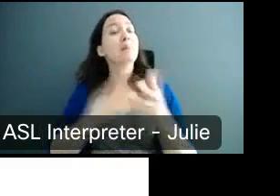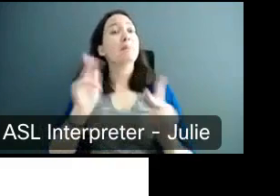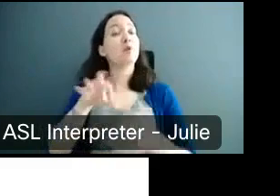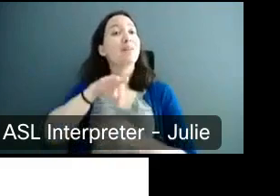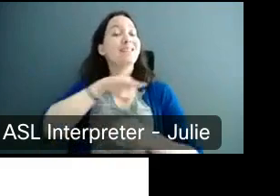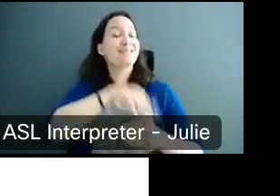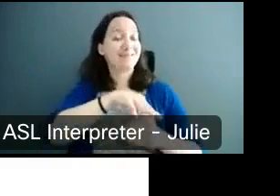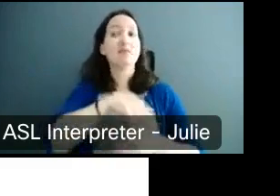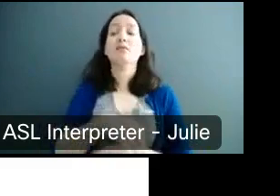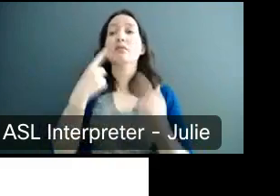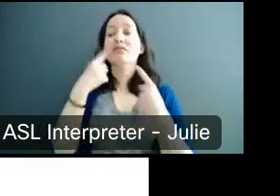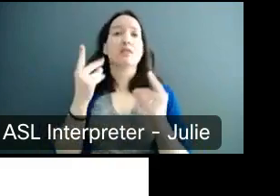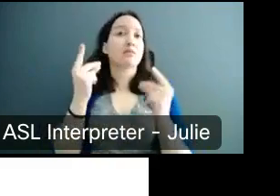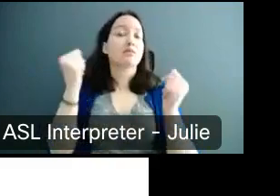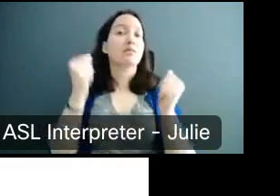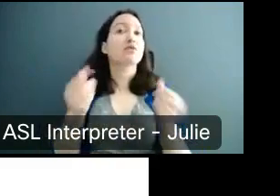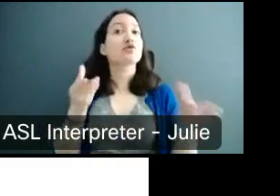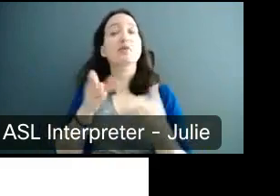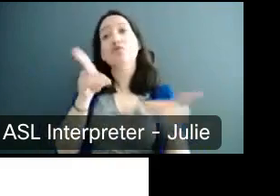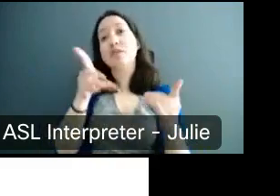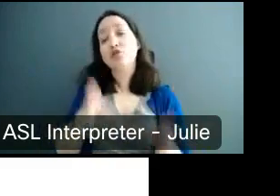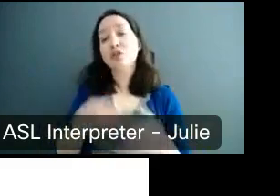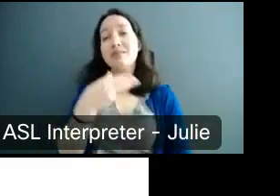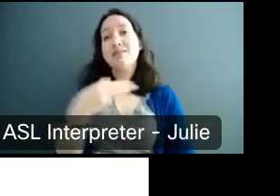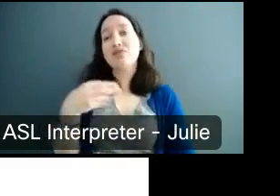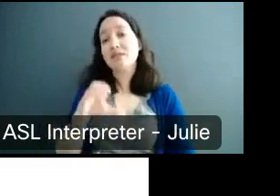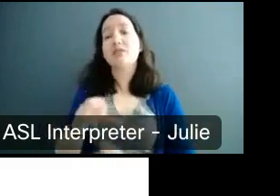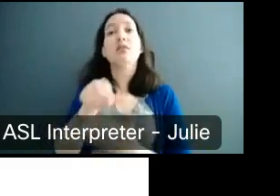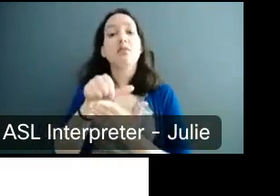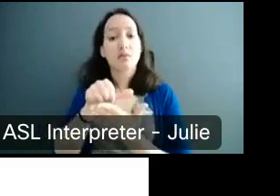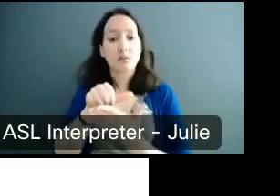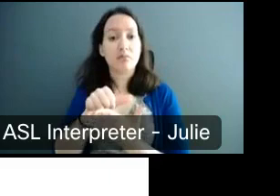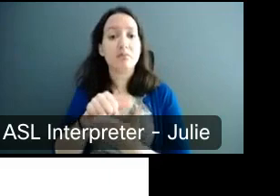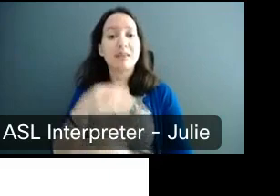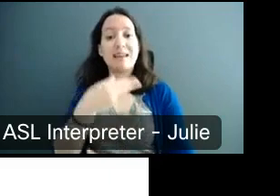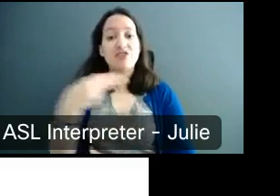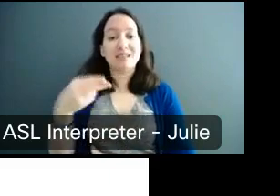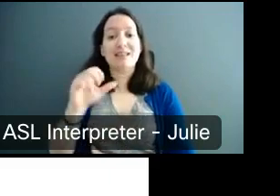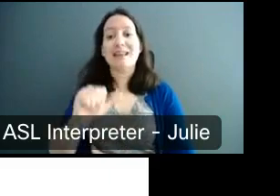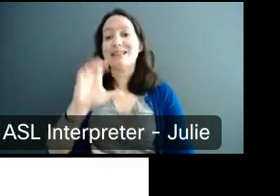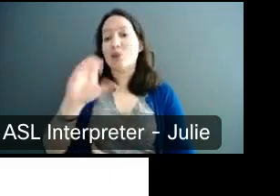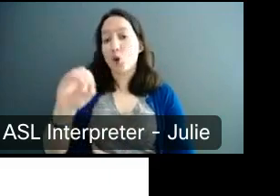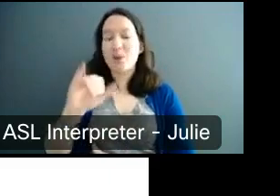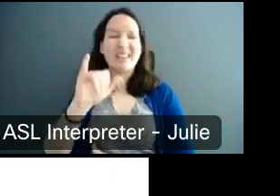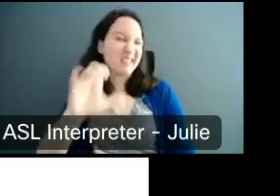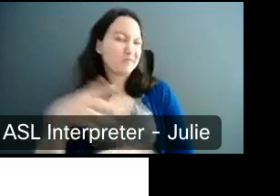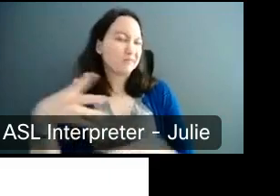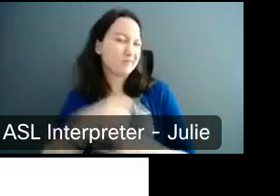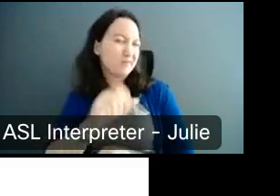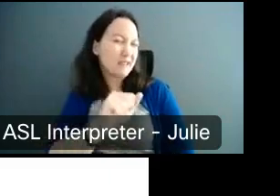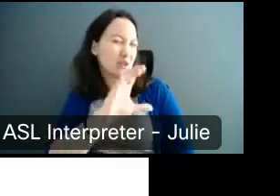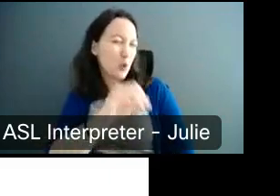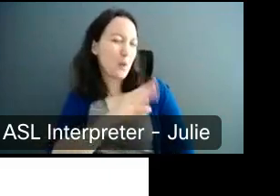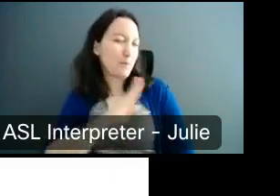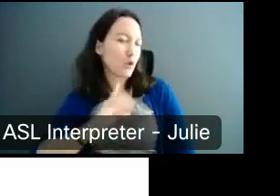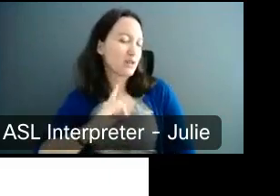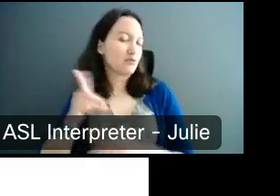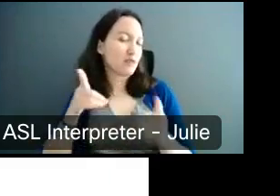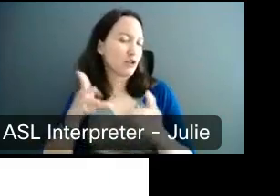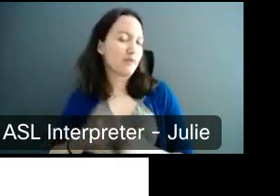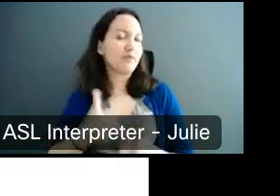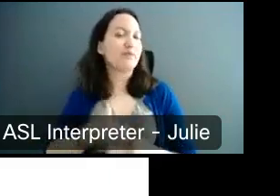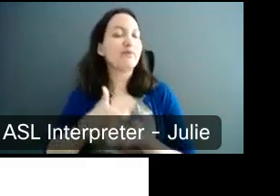Effective immediately just serve as a director of the account of a Inc, the board of directors in accordance with the laws of the state of New York.